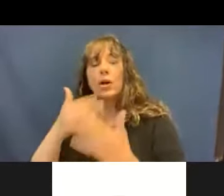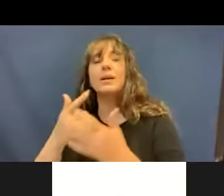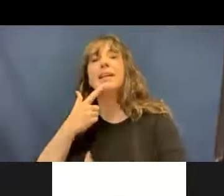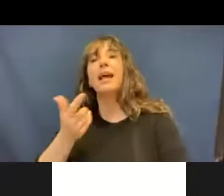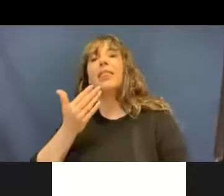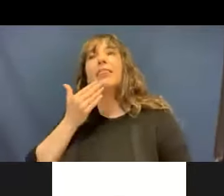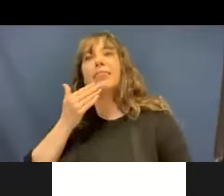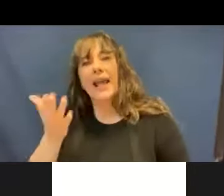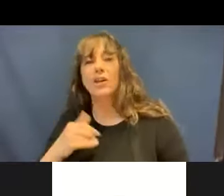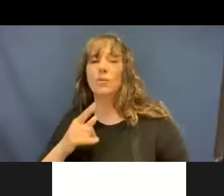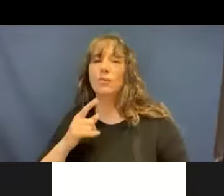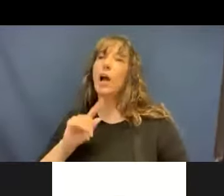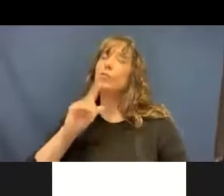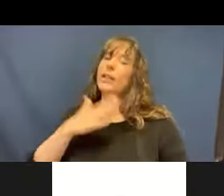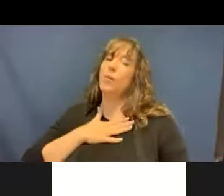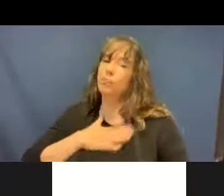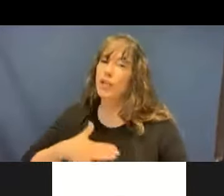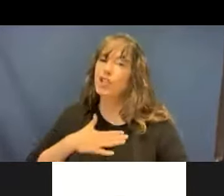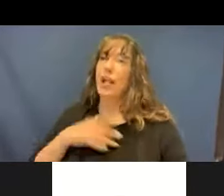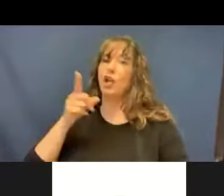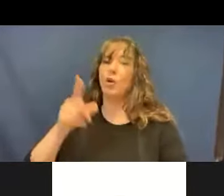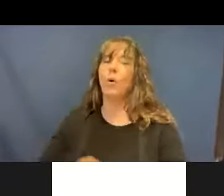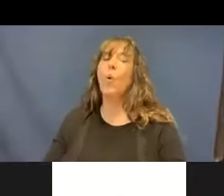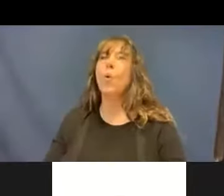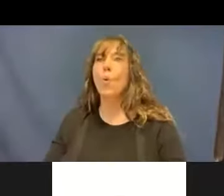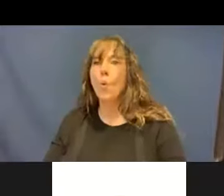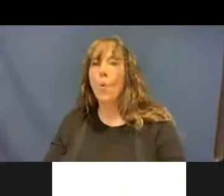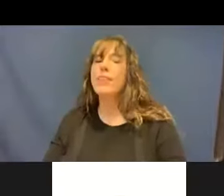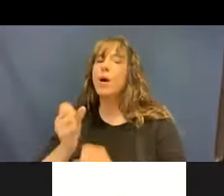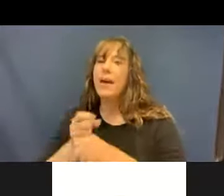really appreciate you. That's going to really make them want to keep doing what they're